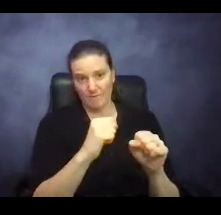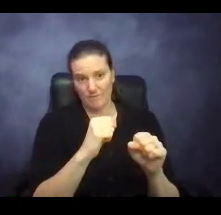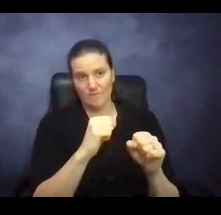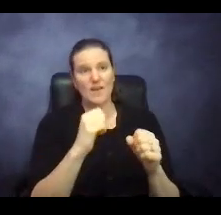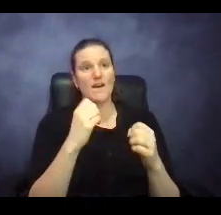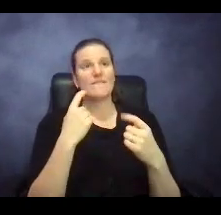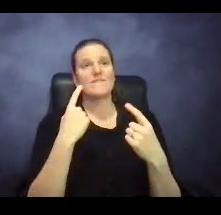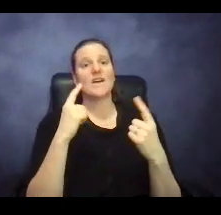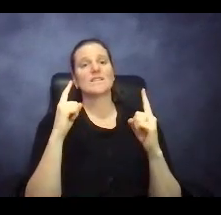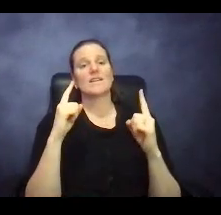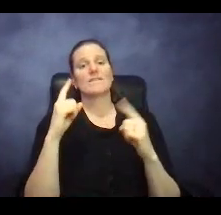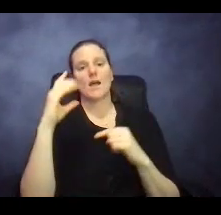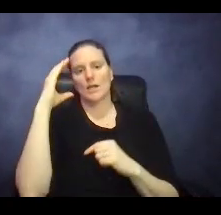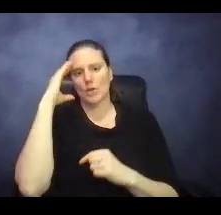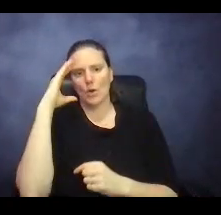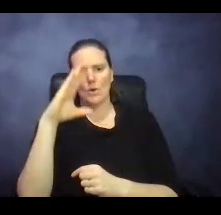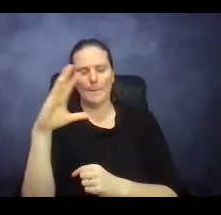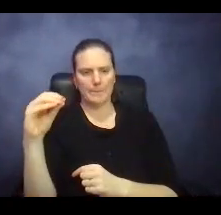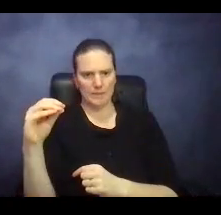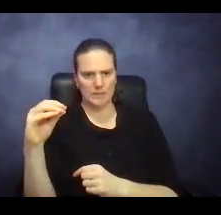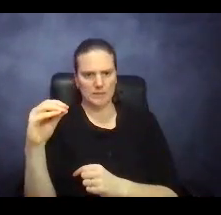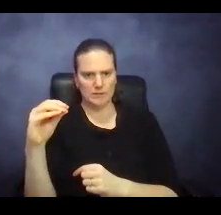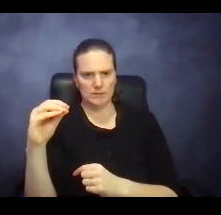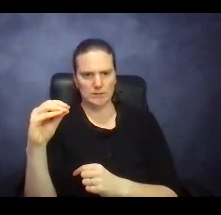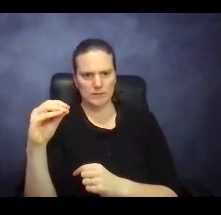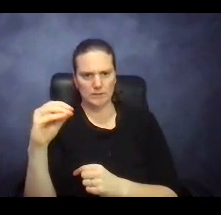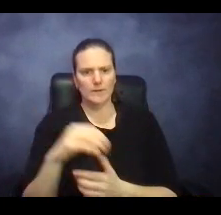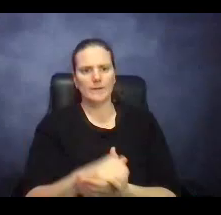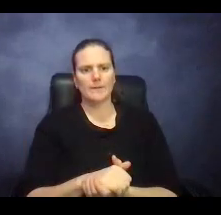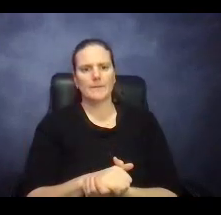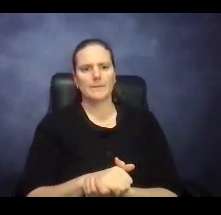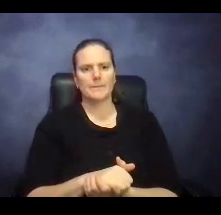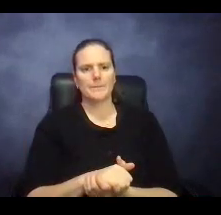I know the companies, I know that the, the sourcing is,